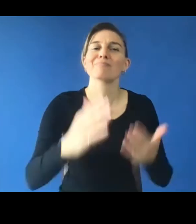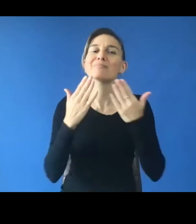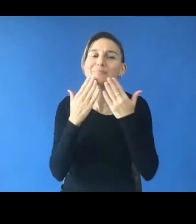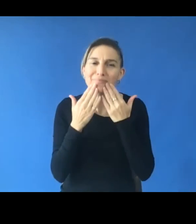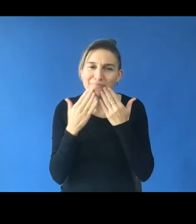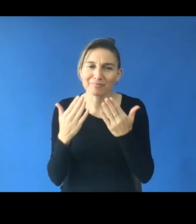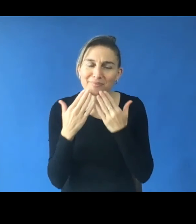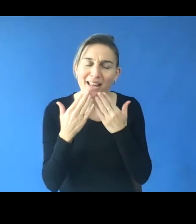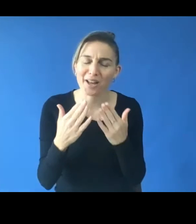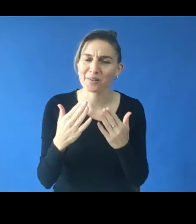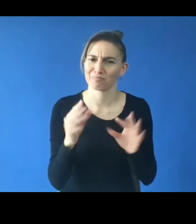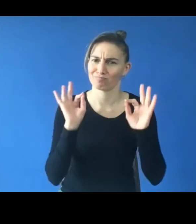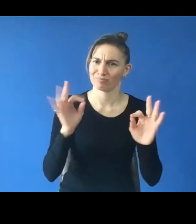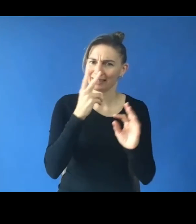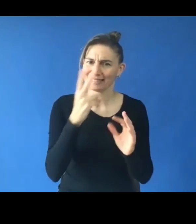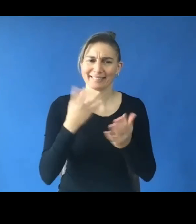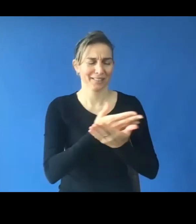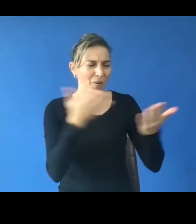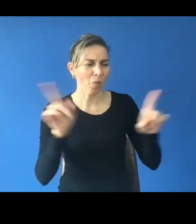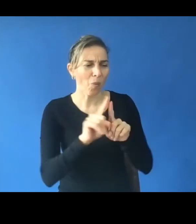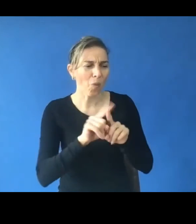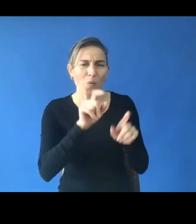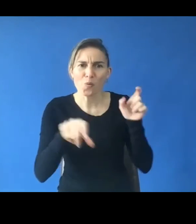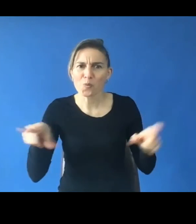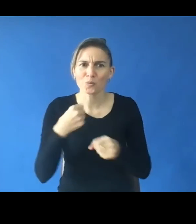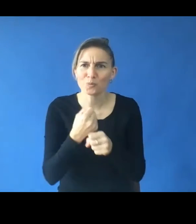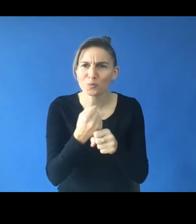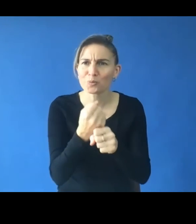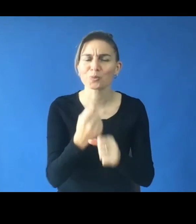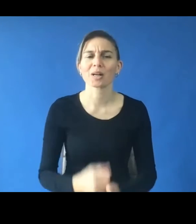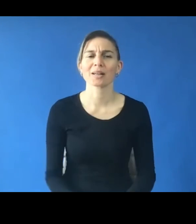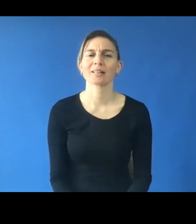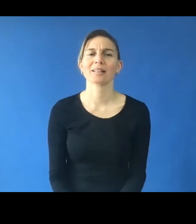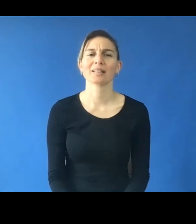reflecting a little bit on the journey the project has taken.